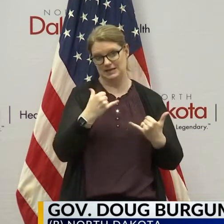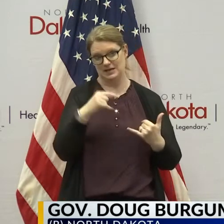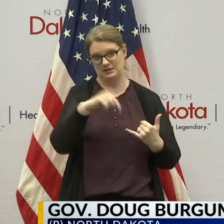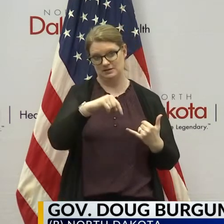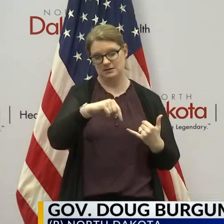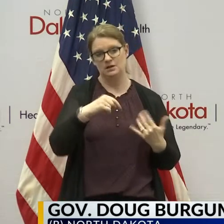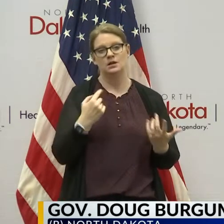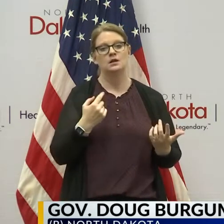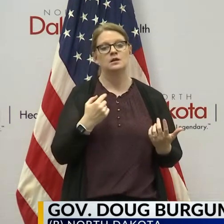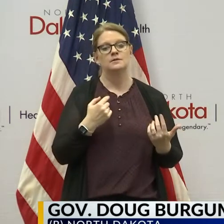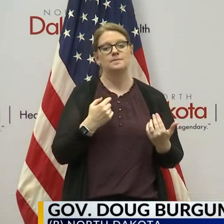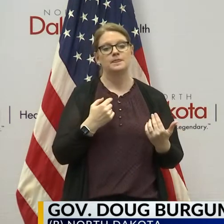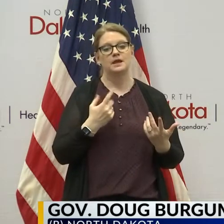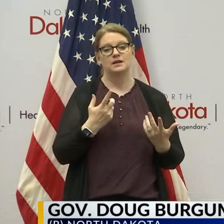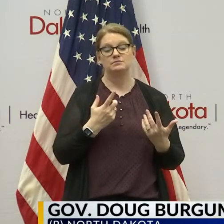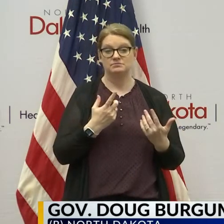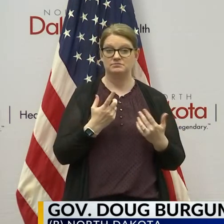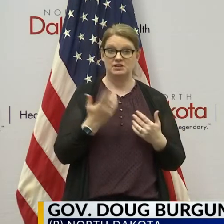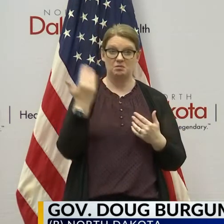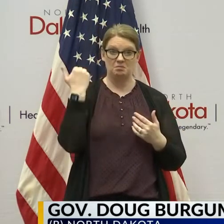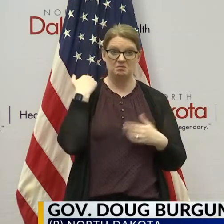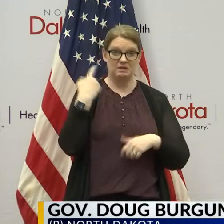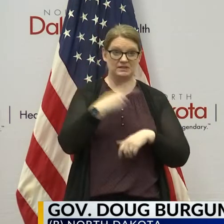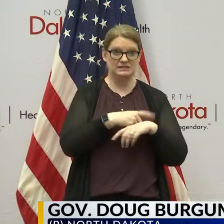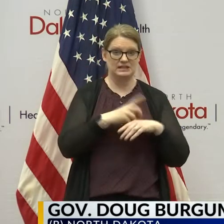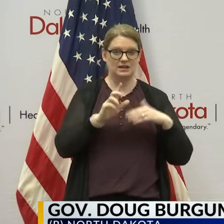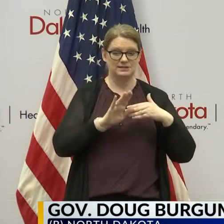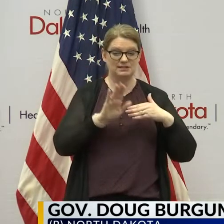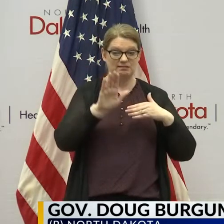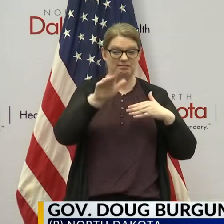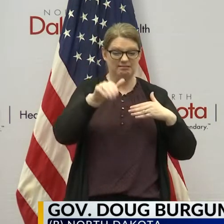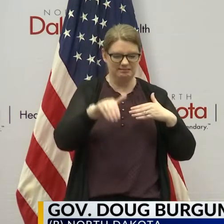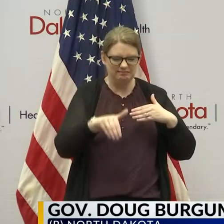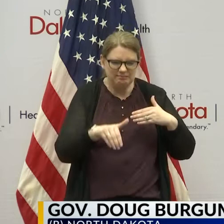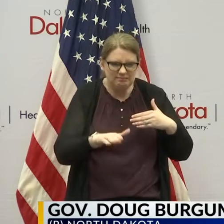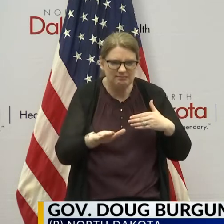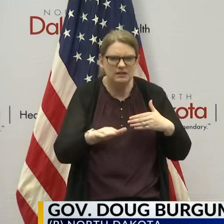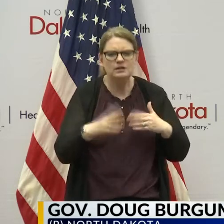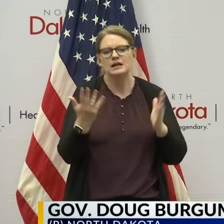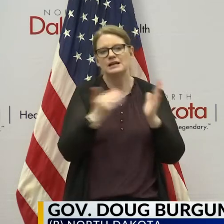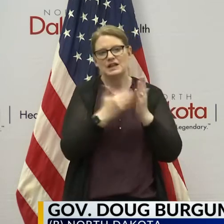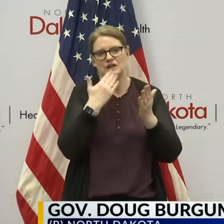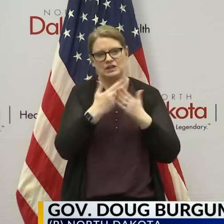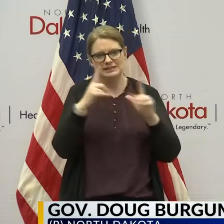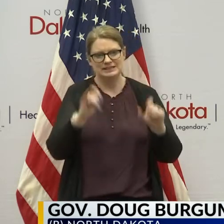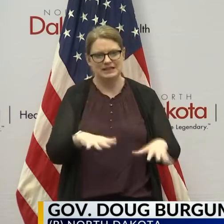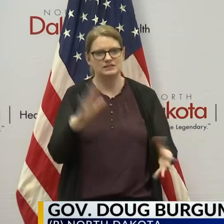SOMETIMES GET FOCUSED ON THE NUMERATOR IF YOU WILL. EVEN ON THE RAW NUMBER IN TERMS OF THE NUMBER OF NEW TESTS, 12